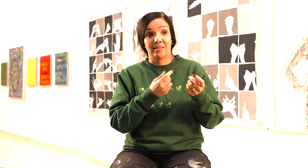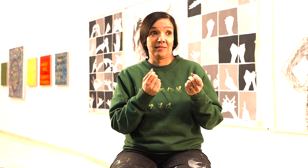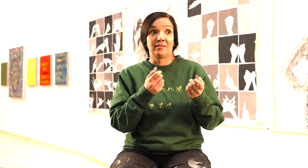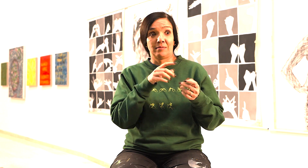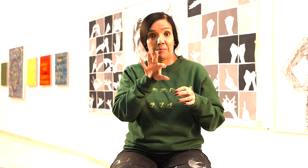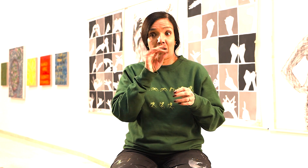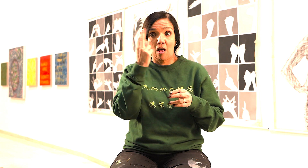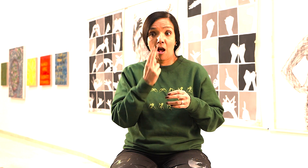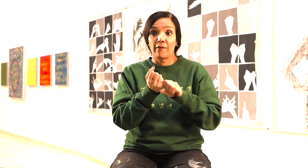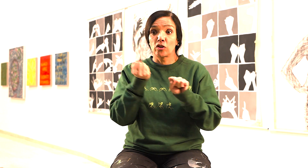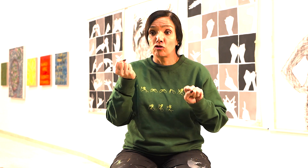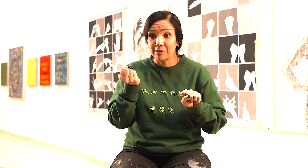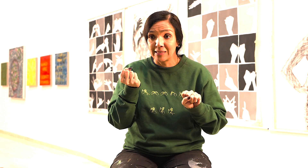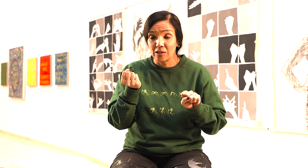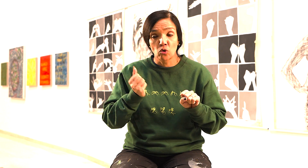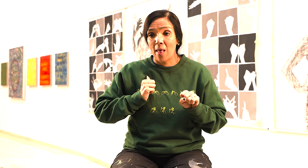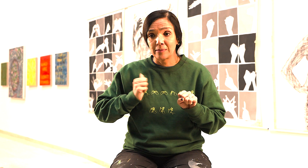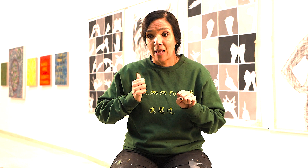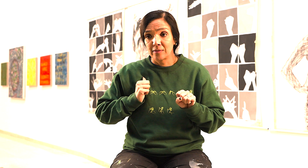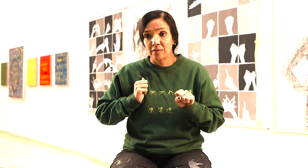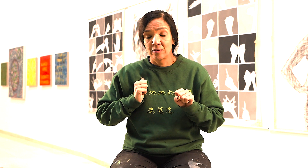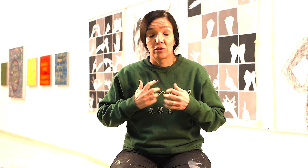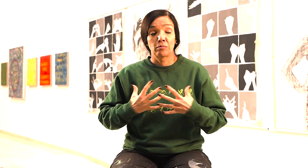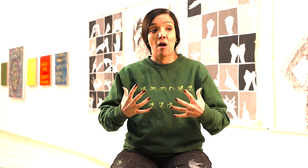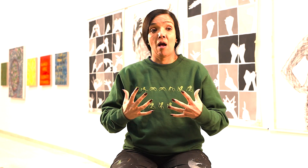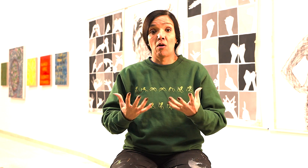and then I picked to do an art degree, which wasn't expected.